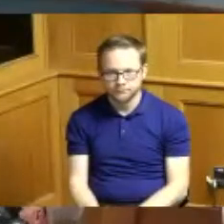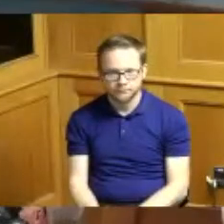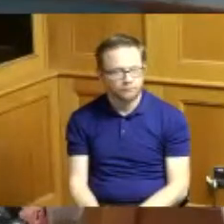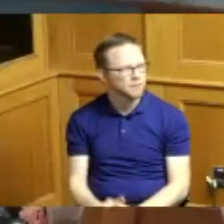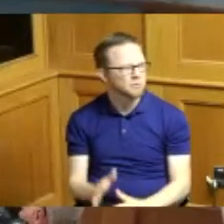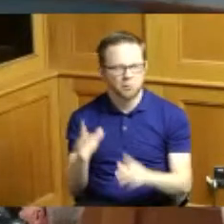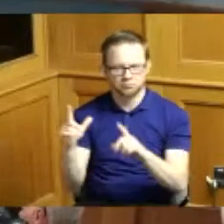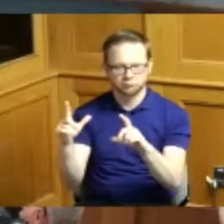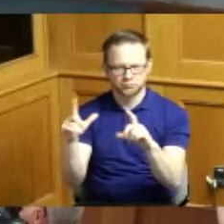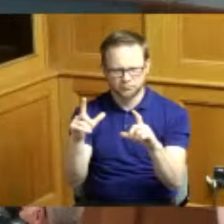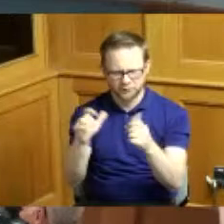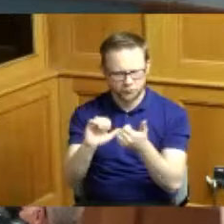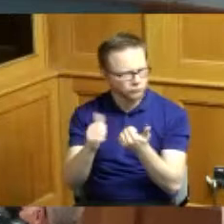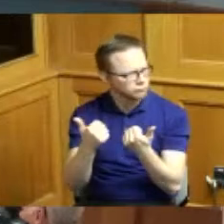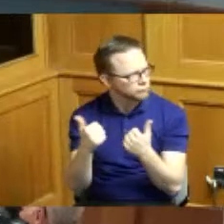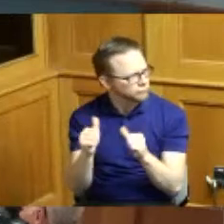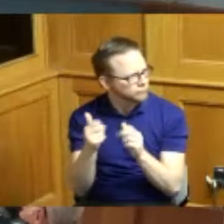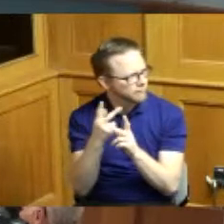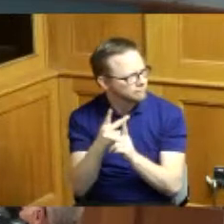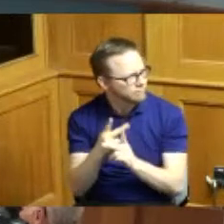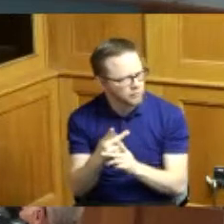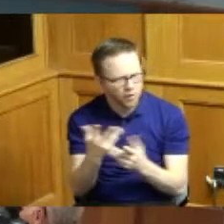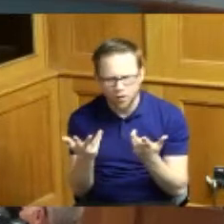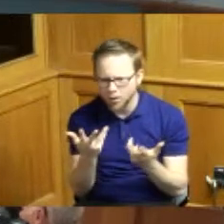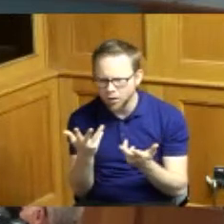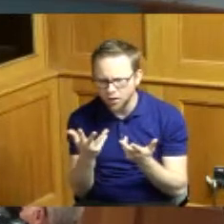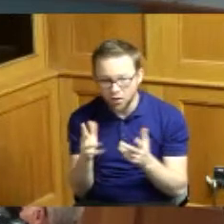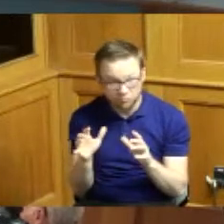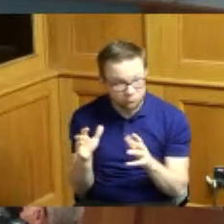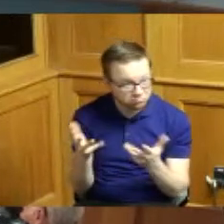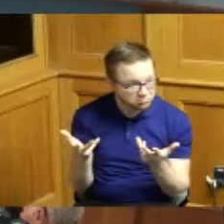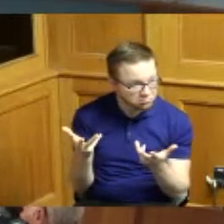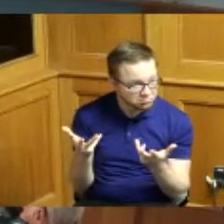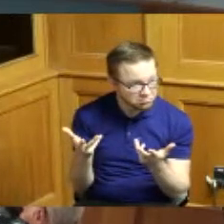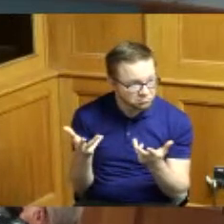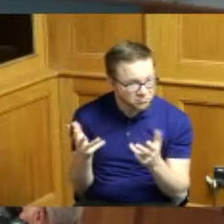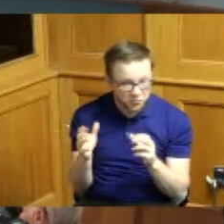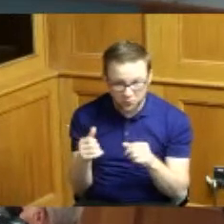to figure out um you want to stay up here and how are you going to do it